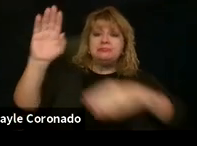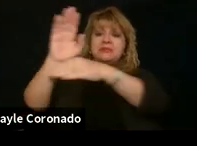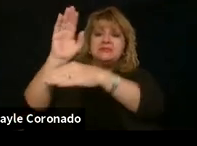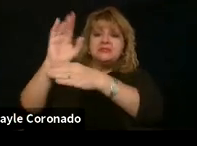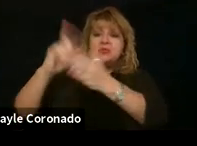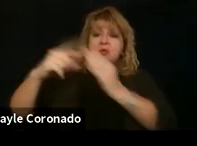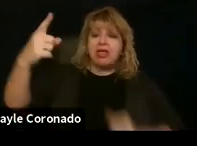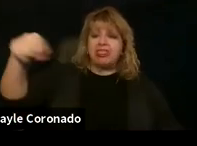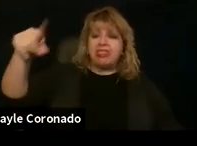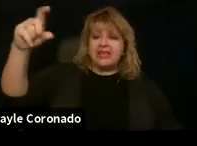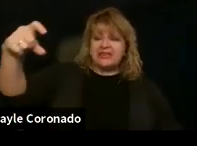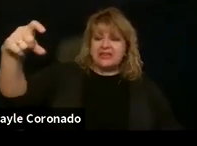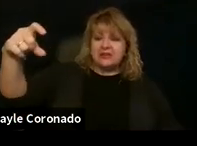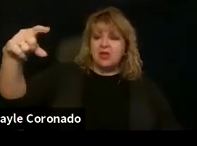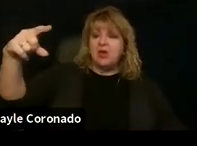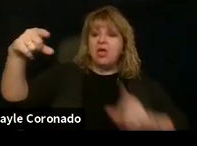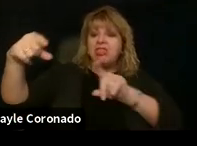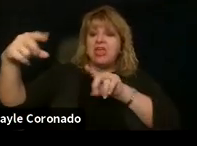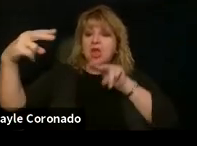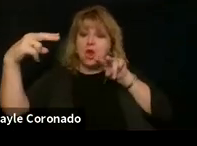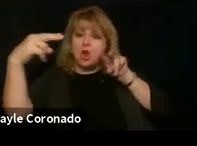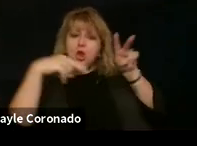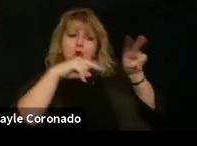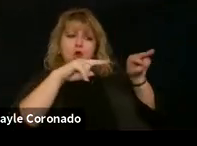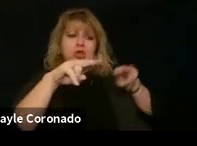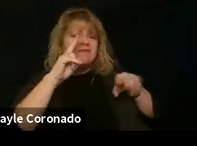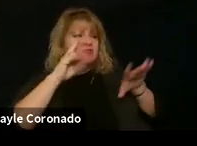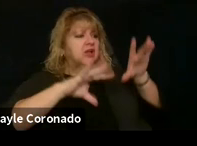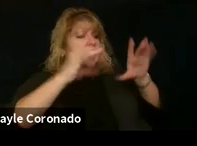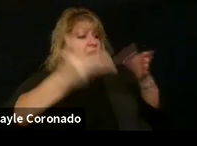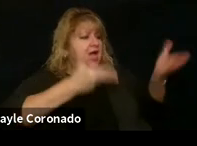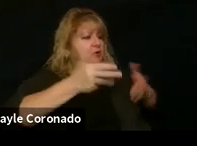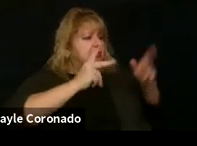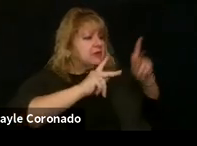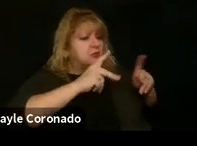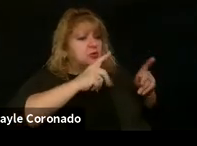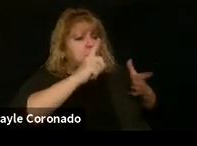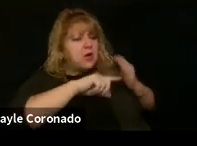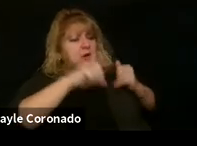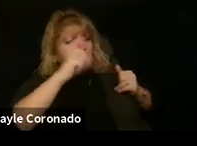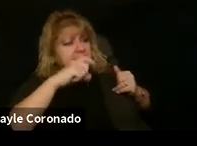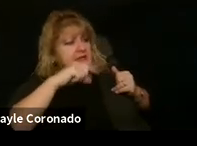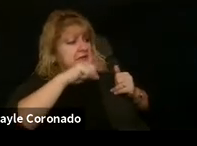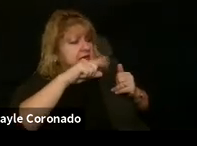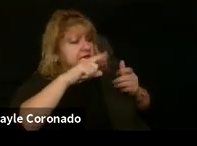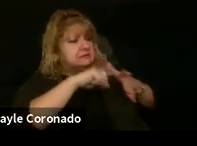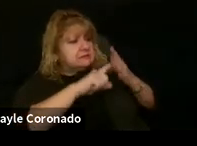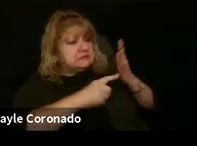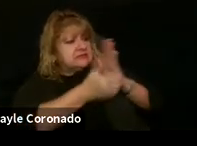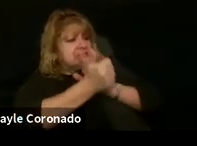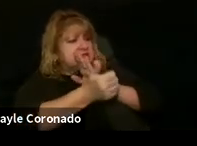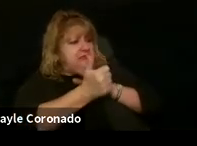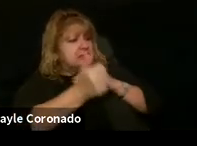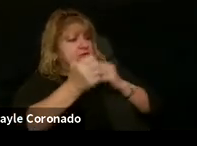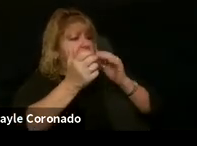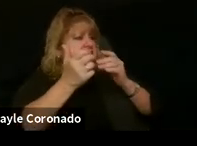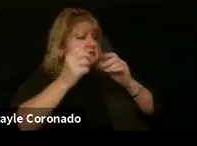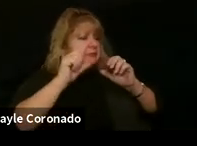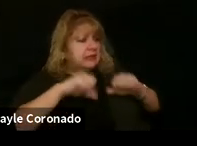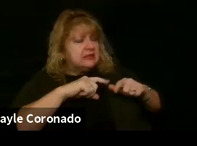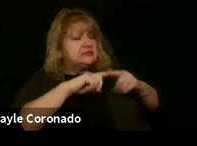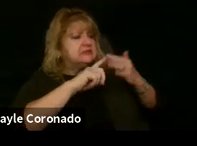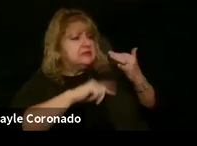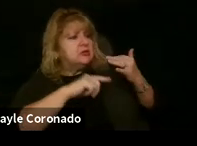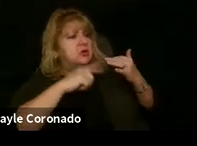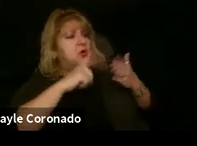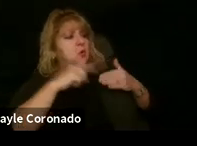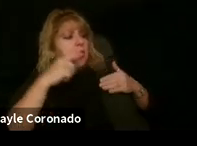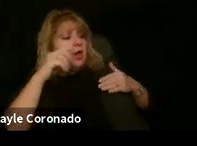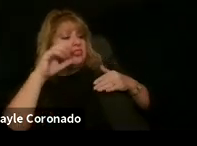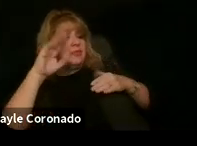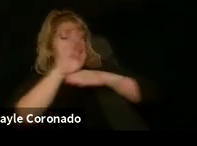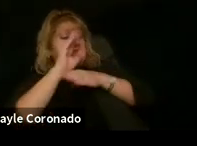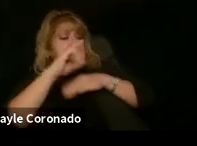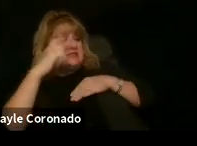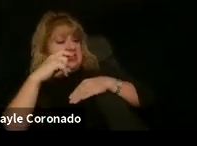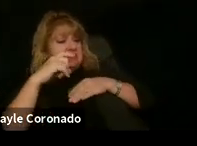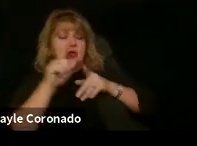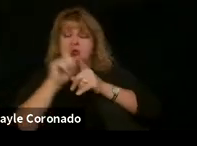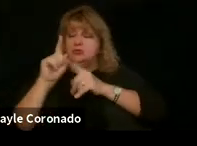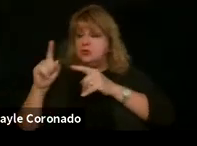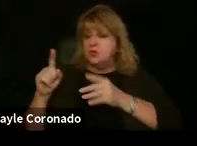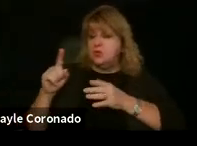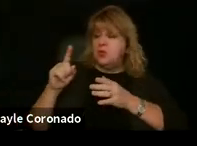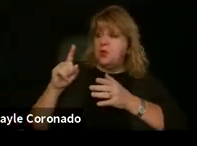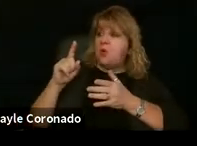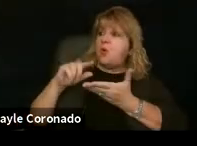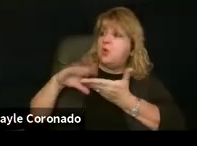And then, you know, they're going to learn information about the importance, the importance of being punctual, for a job. So all of those things can fall under the workplace readiness training.